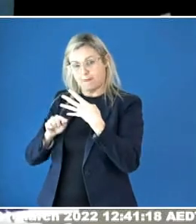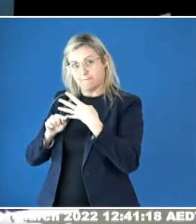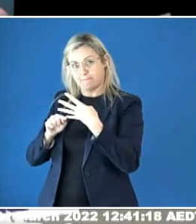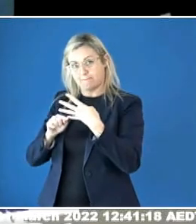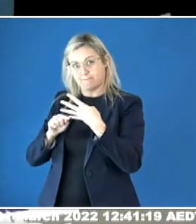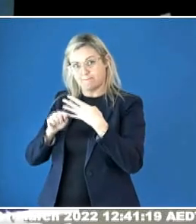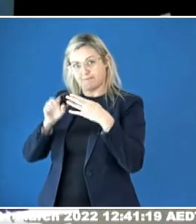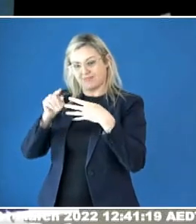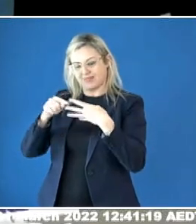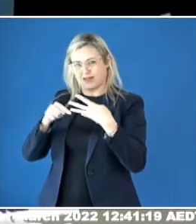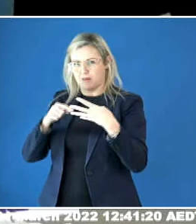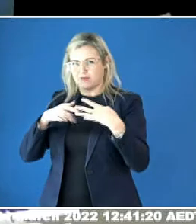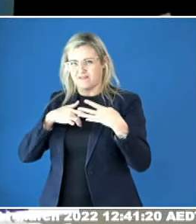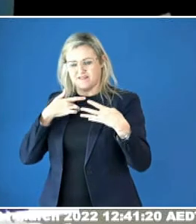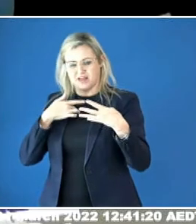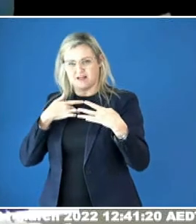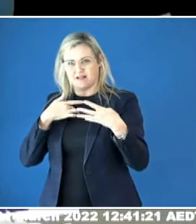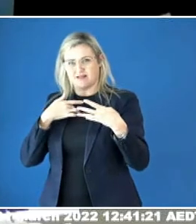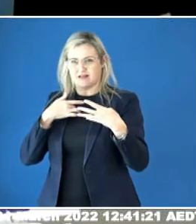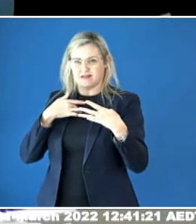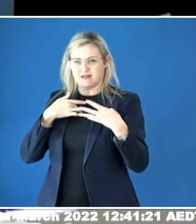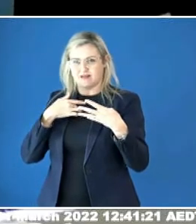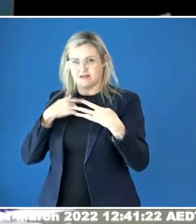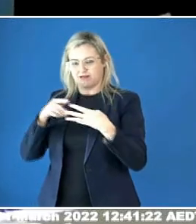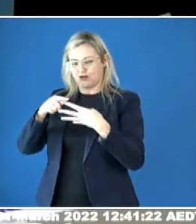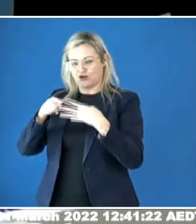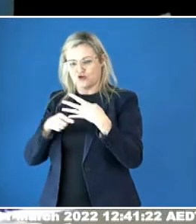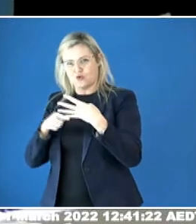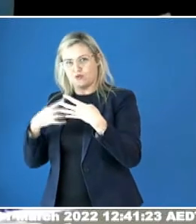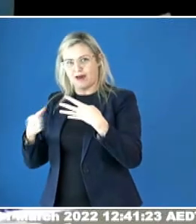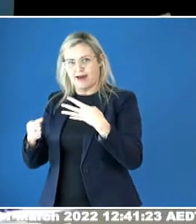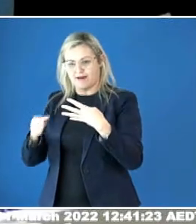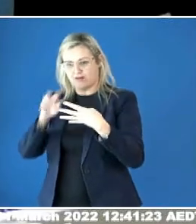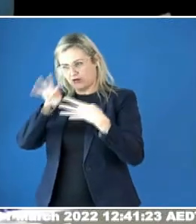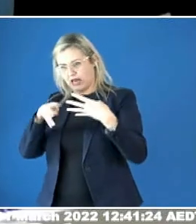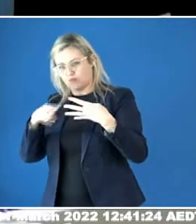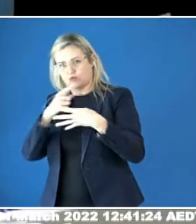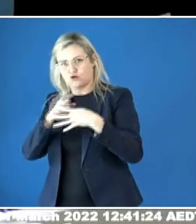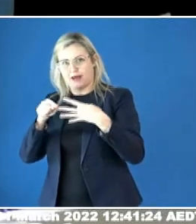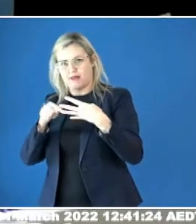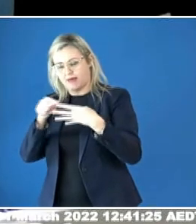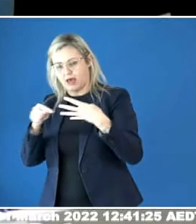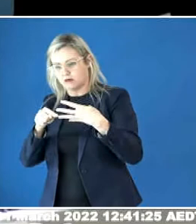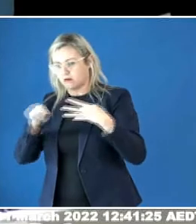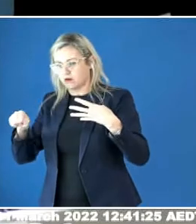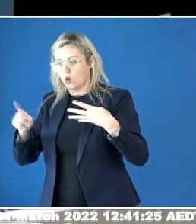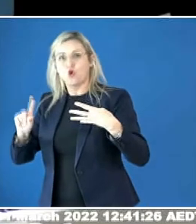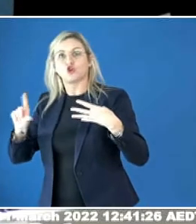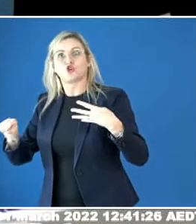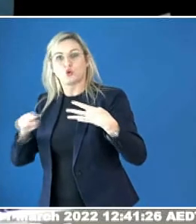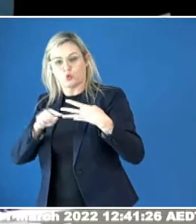gap between action and prioritising against this category of "major" in relation to